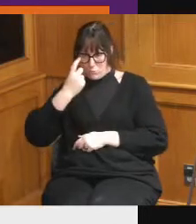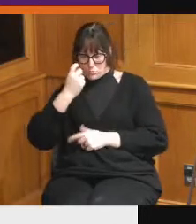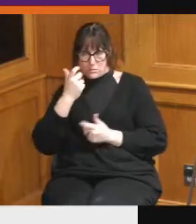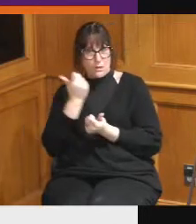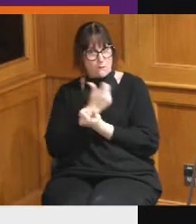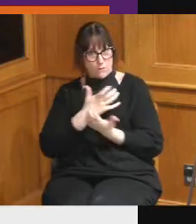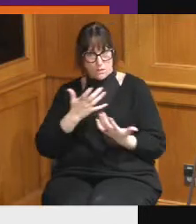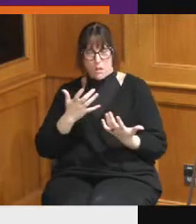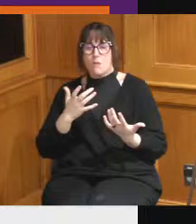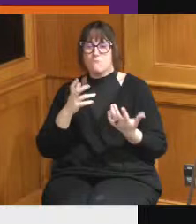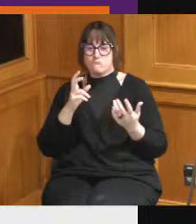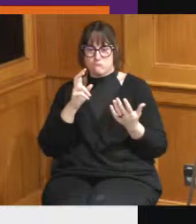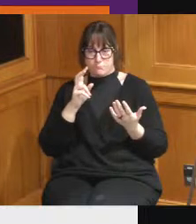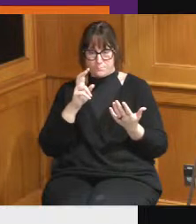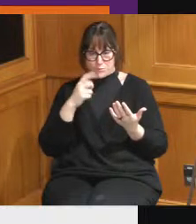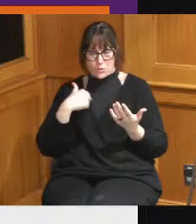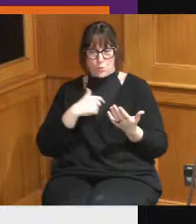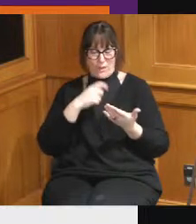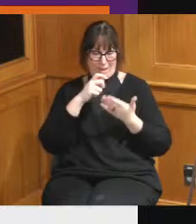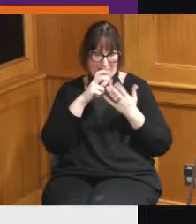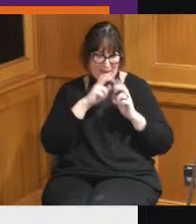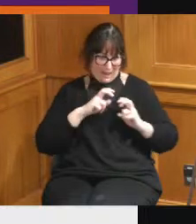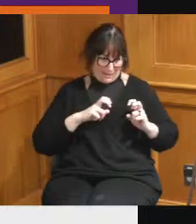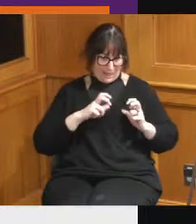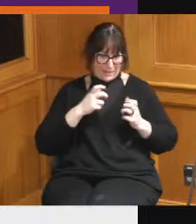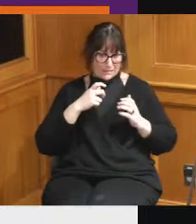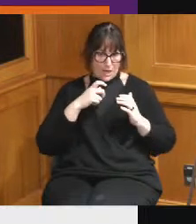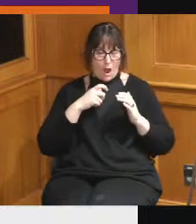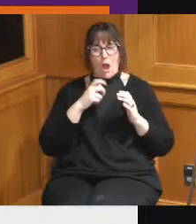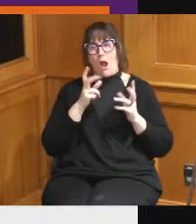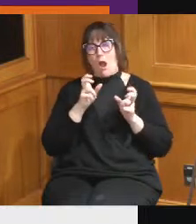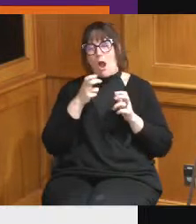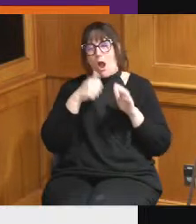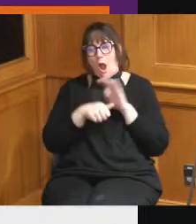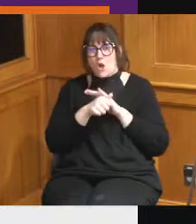done our underwriting and Analysis and you've sort of put all the pieces together we know that if we